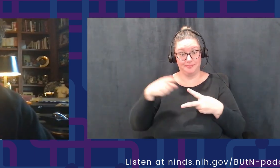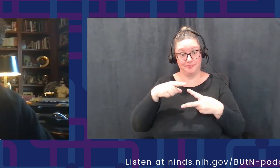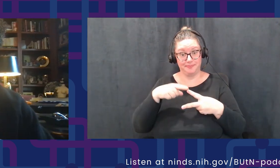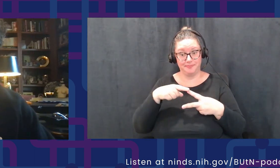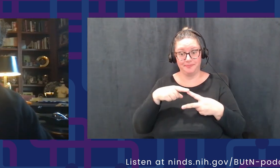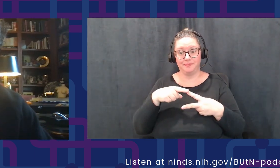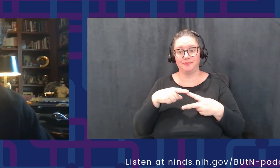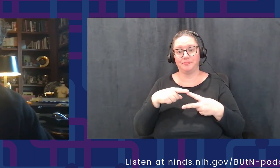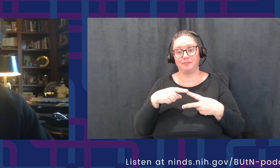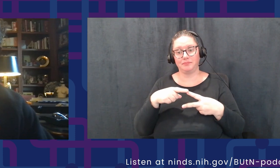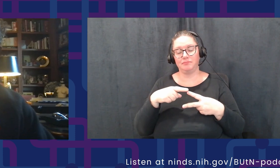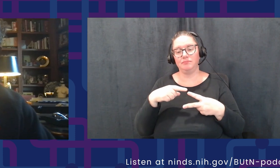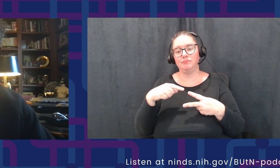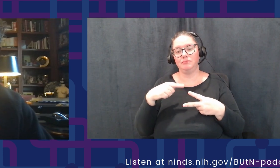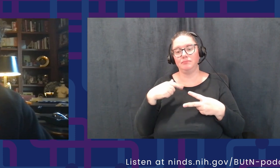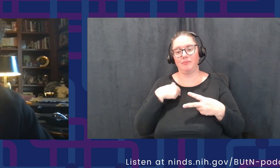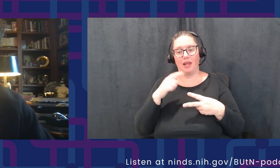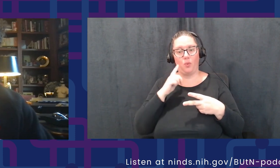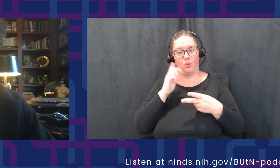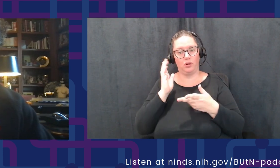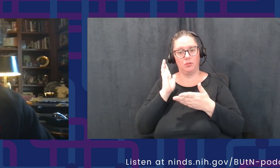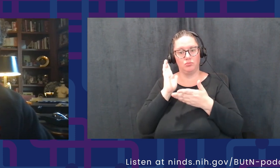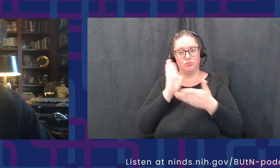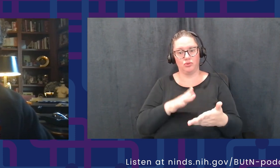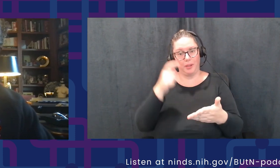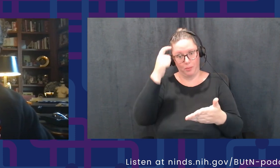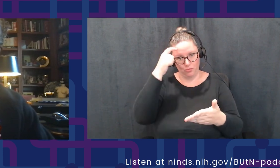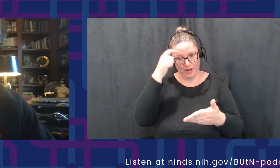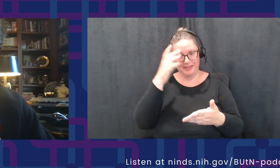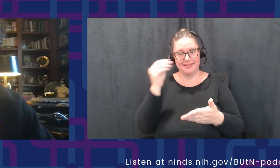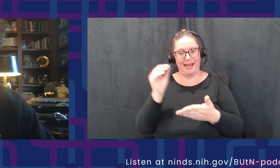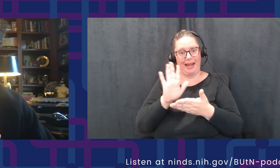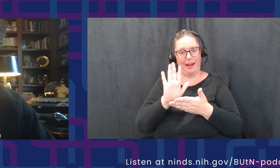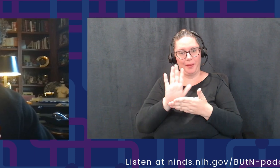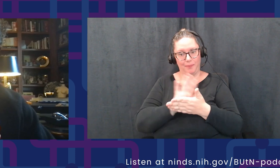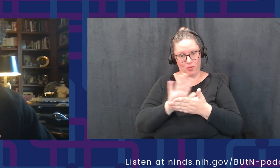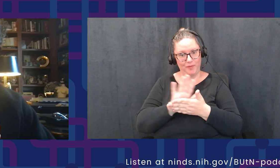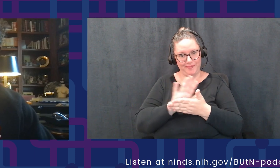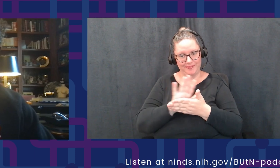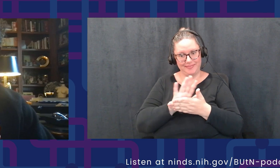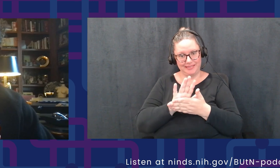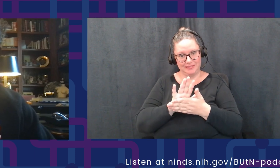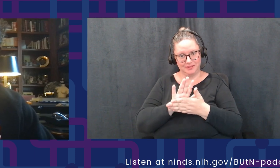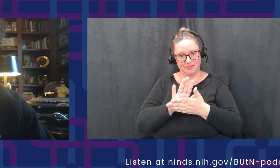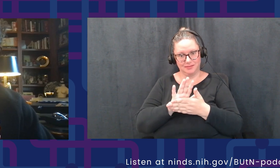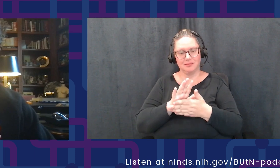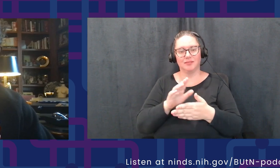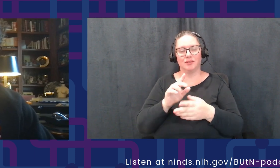1) I would bring brains and movies into the classroom of